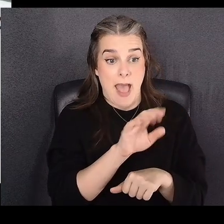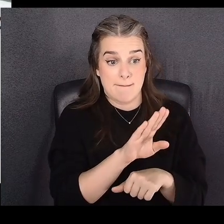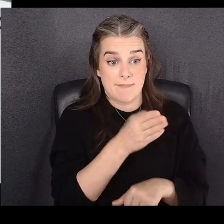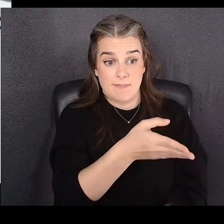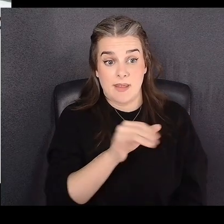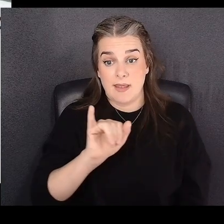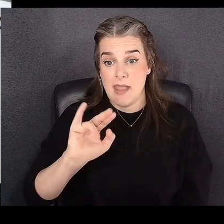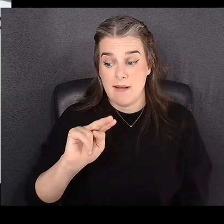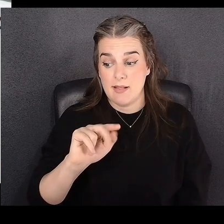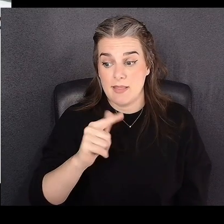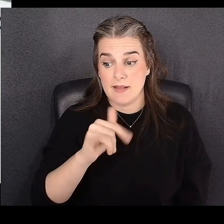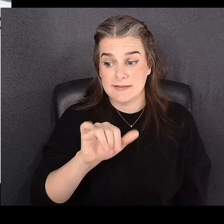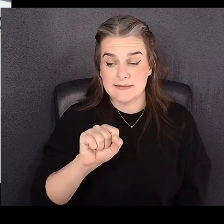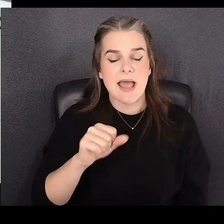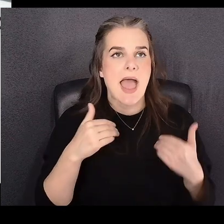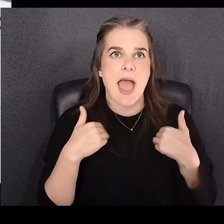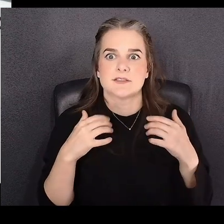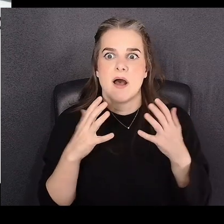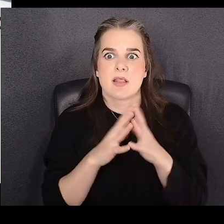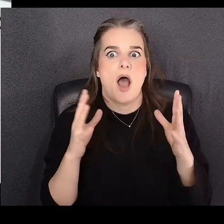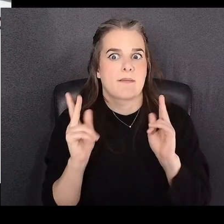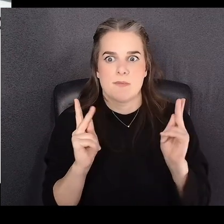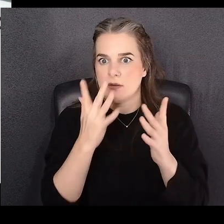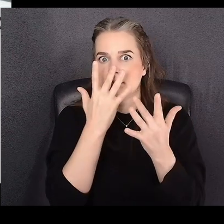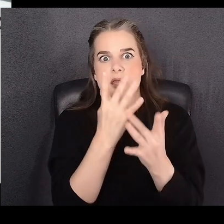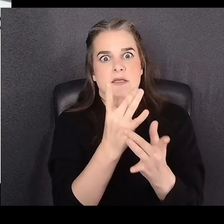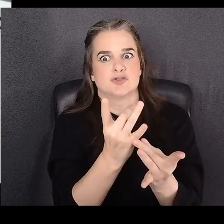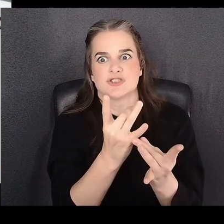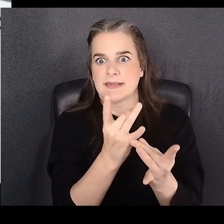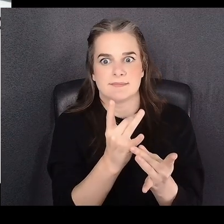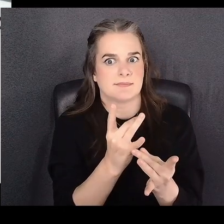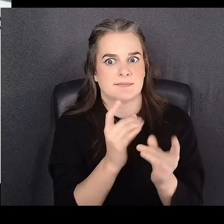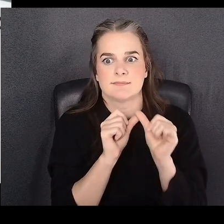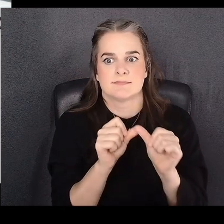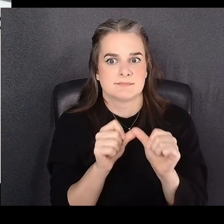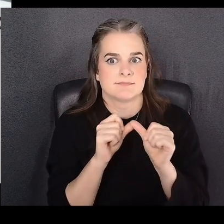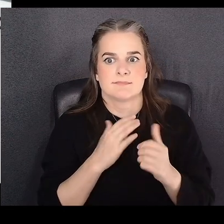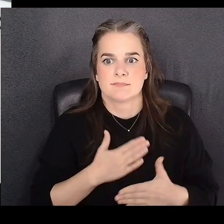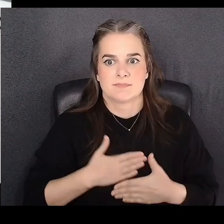have a lot of people interested and continually enjoy the adaptive gaming.